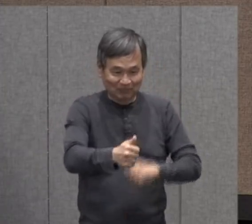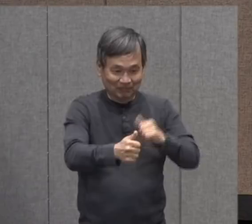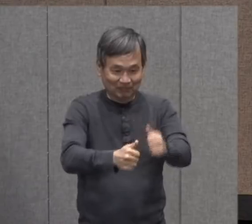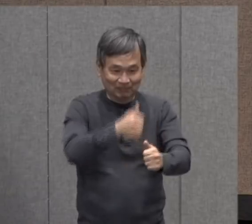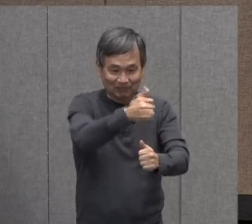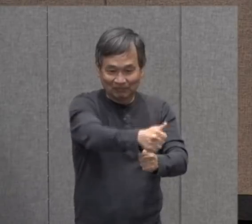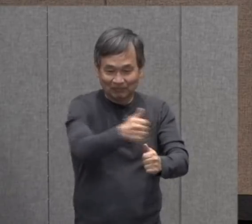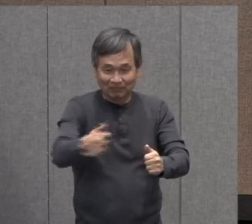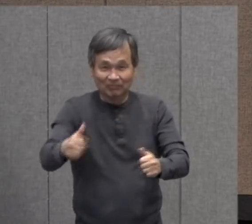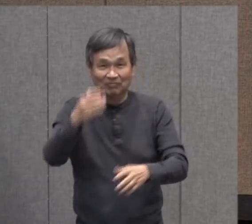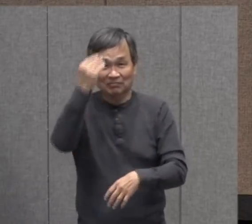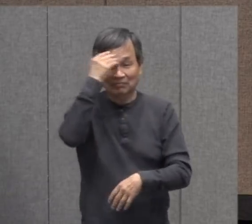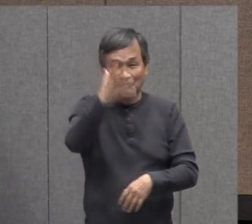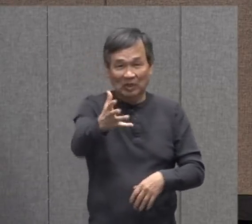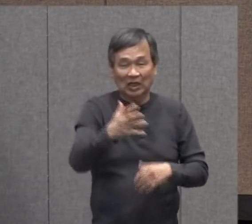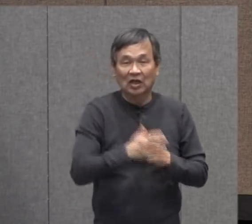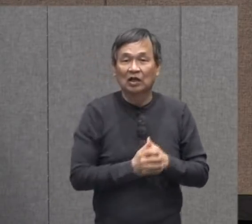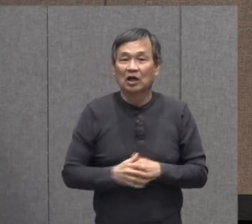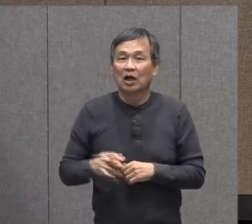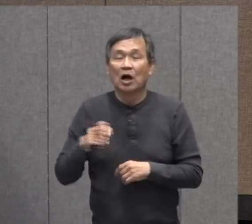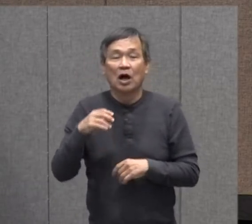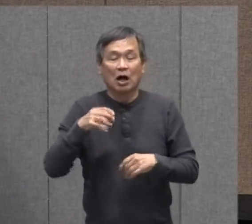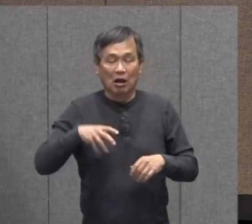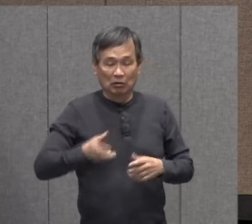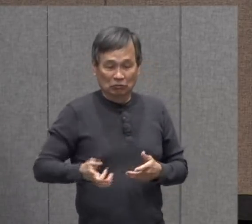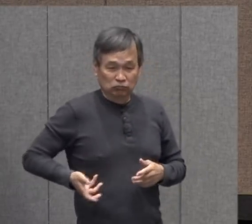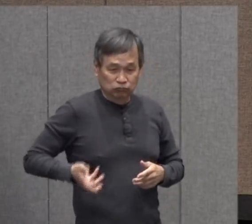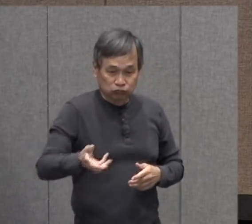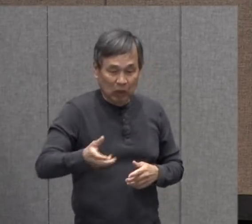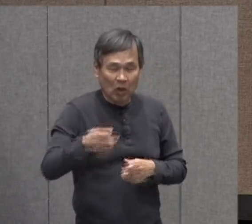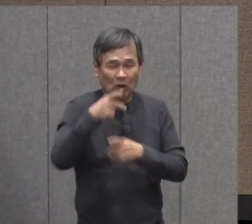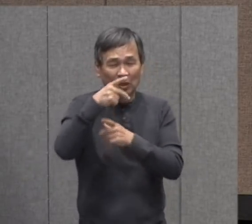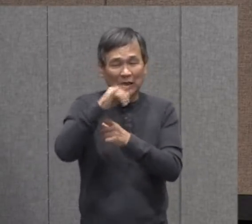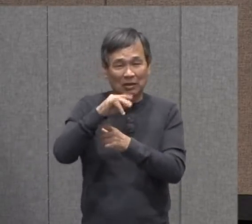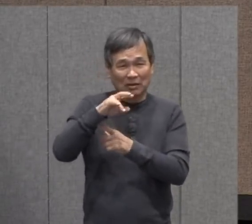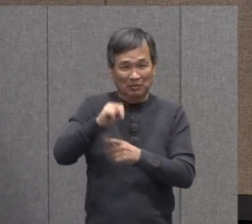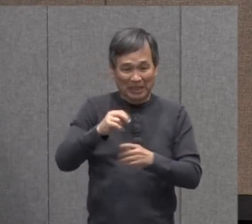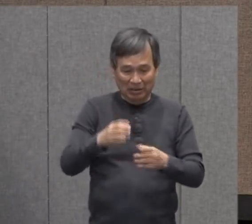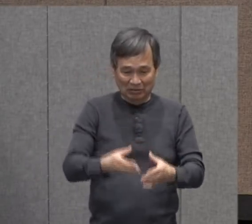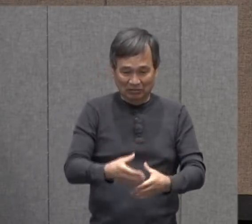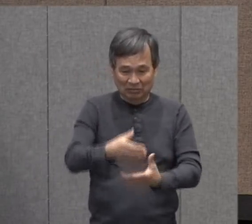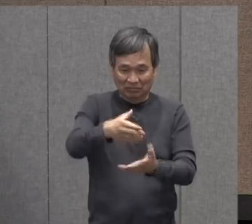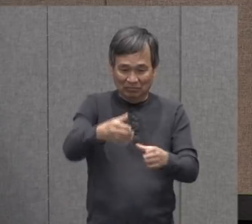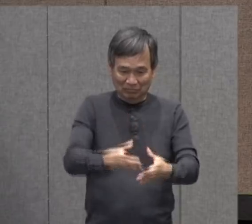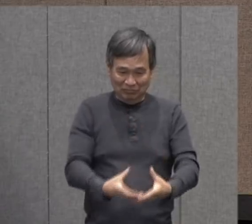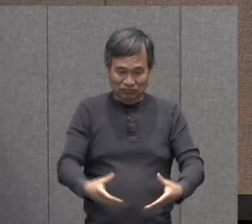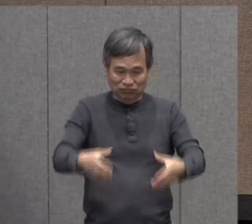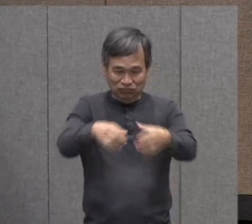weighs about three pounds. What does that feel like? Well, I encourage you to look in your bathroom